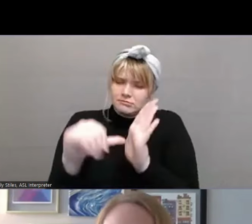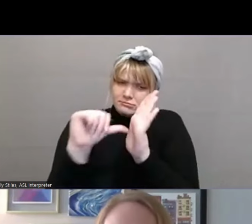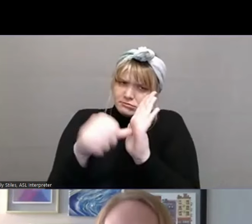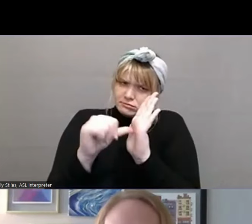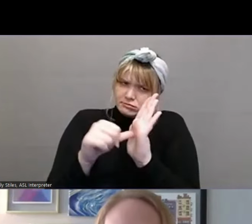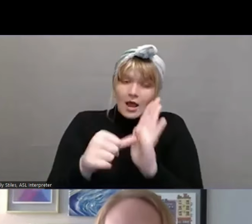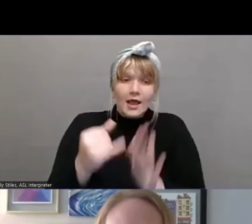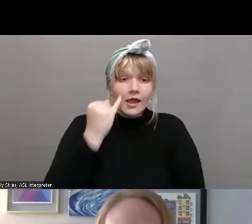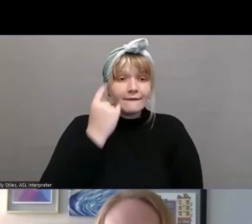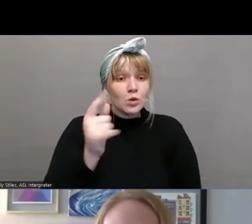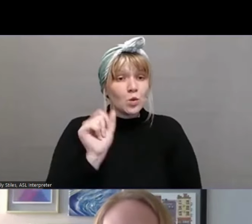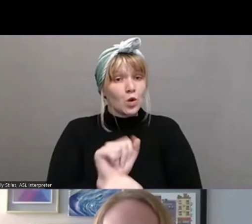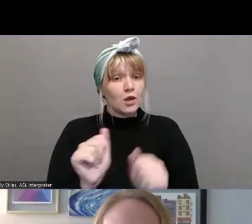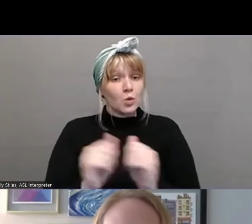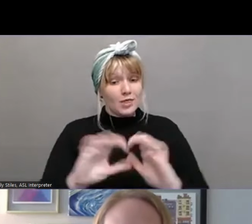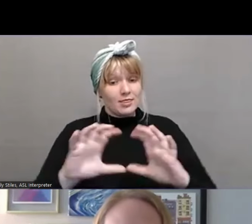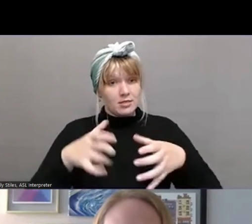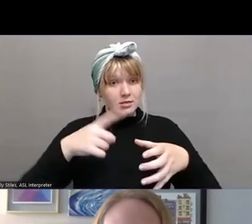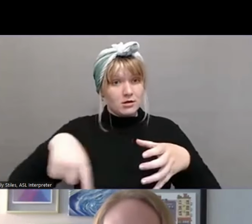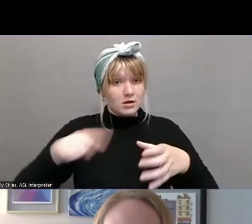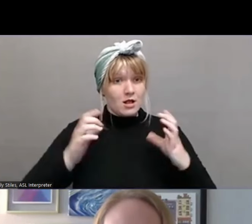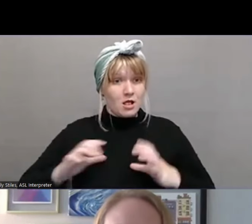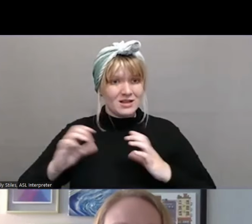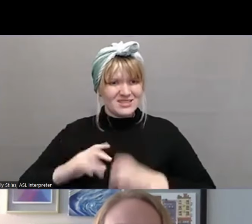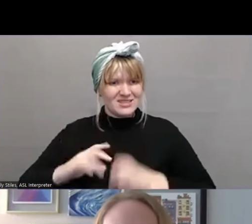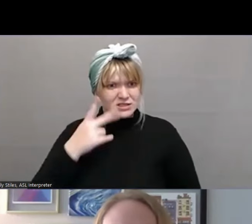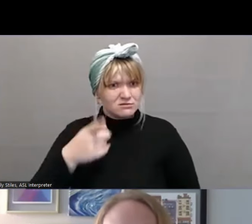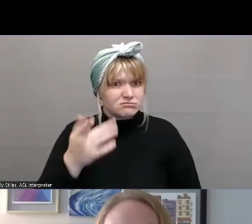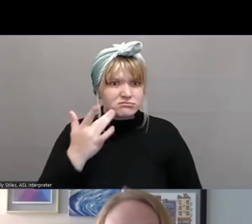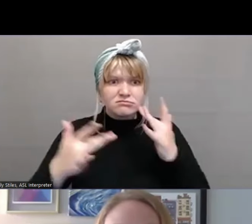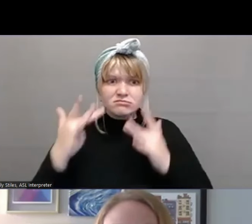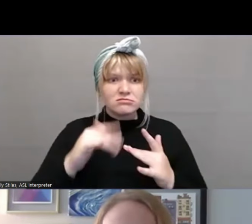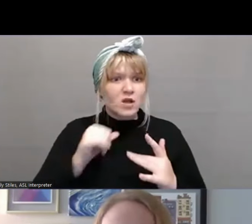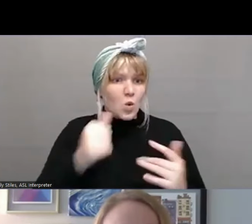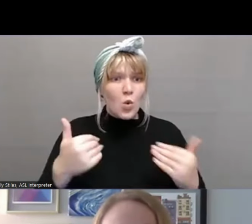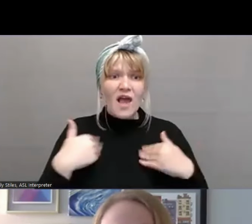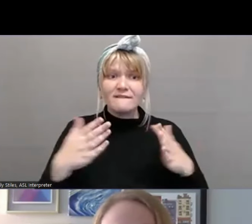the population and seeing there is not housing available for that population, maybe think